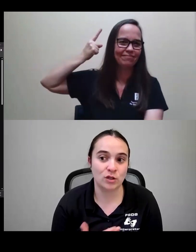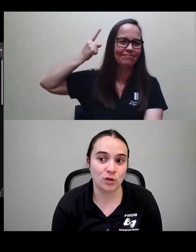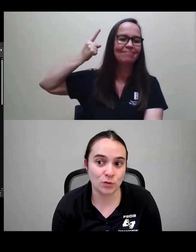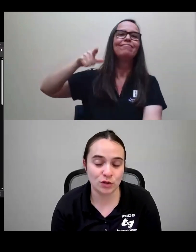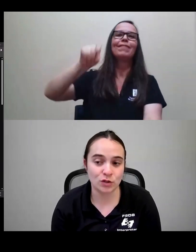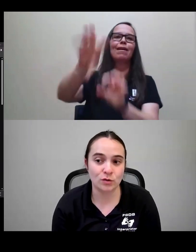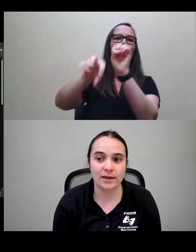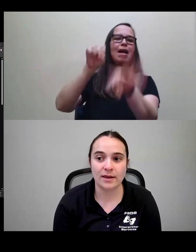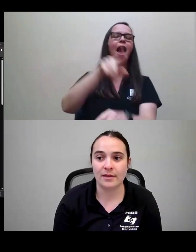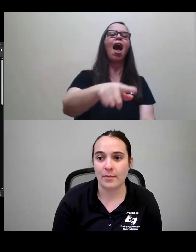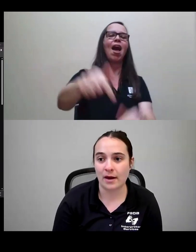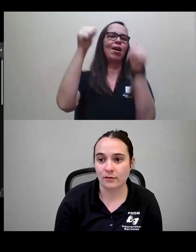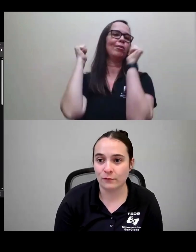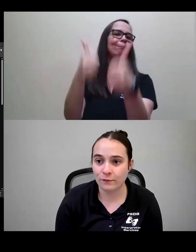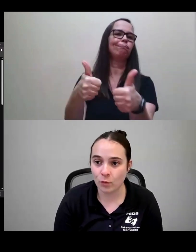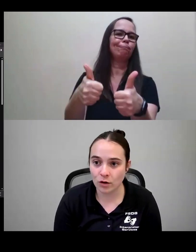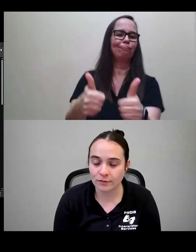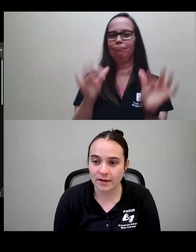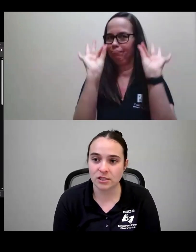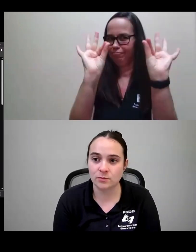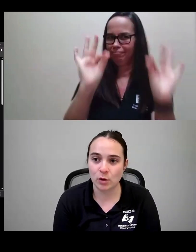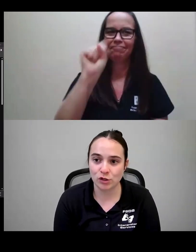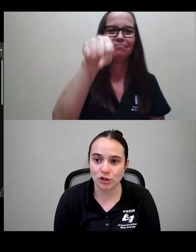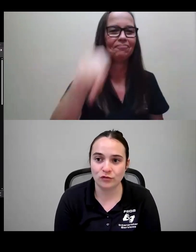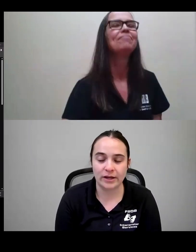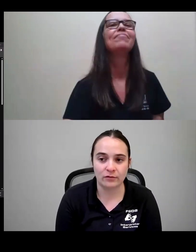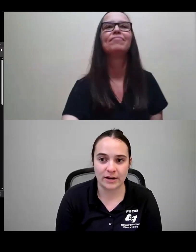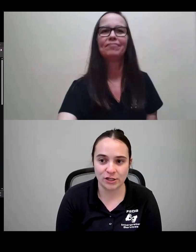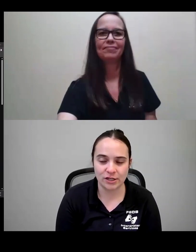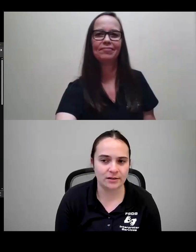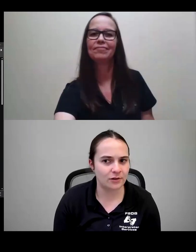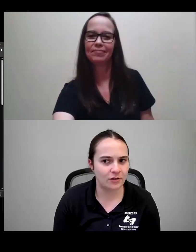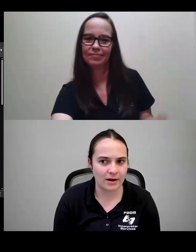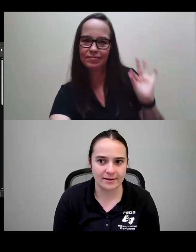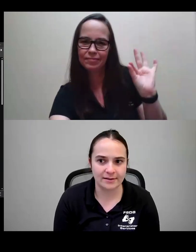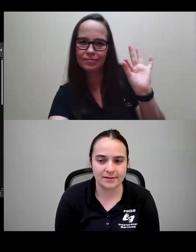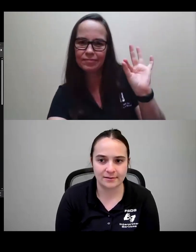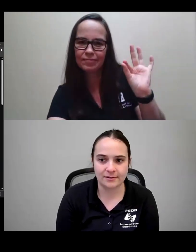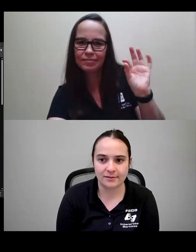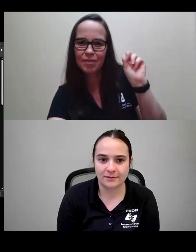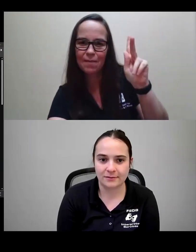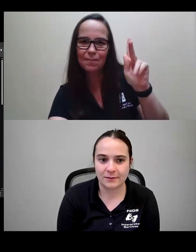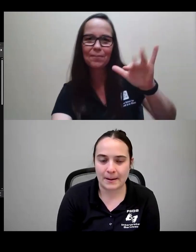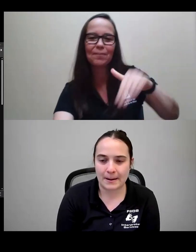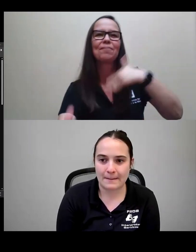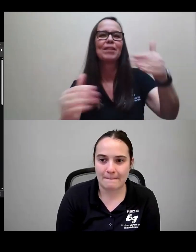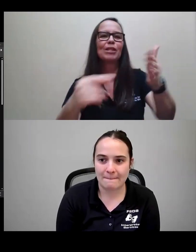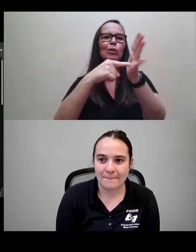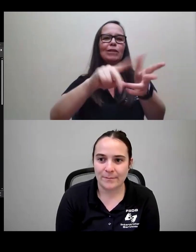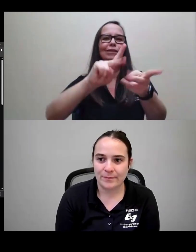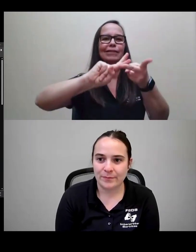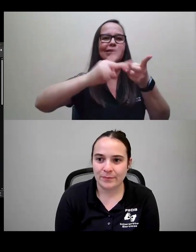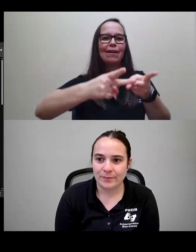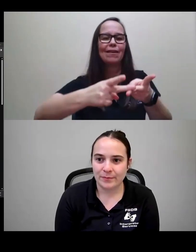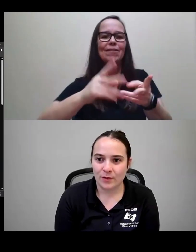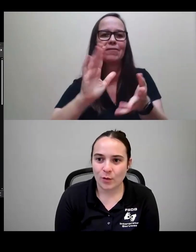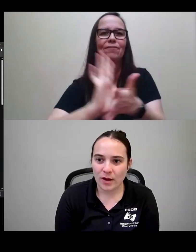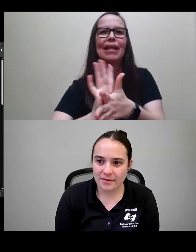and then you do. And again, that back and forth, that exposure reiteration. Great.